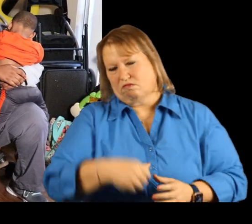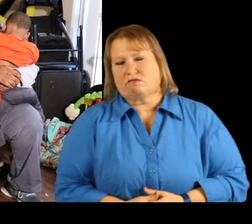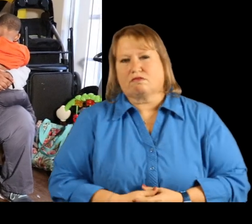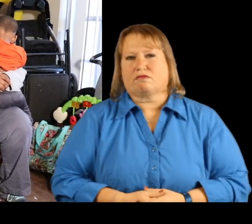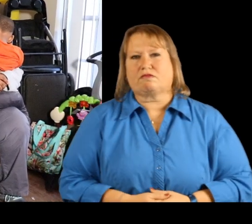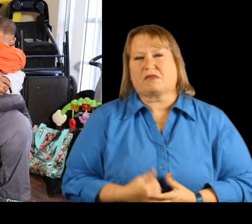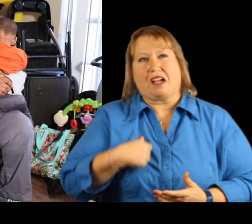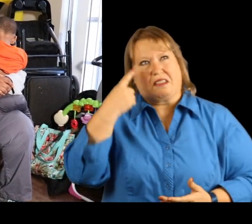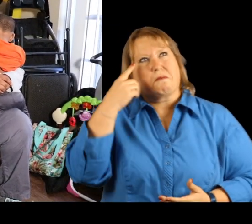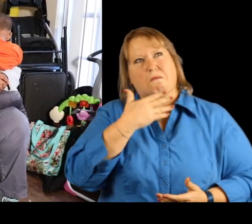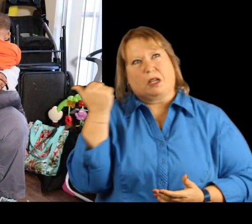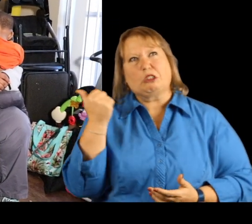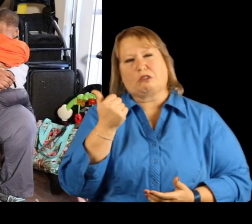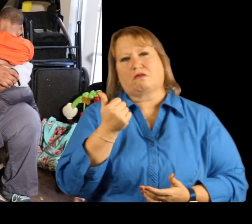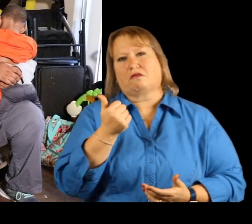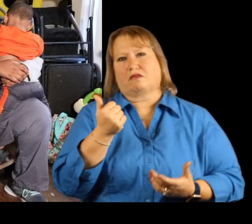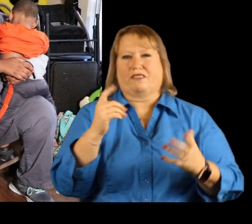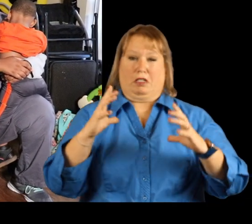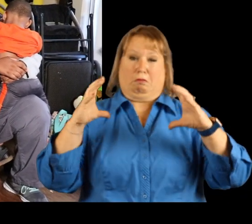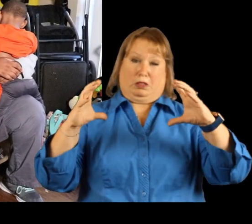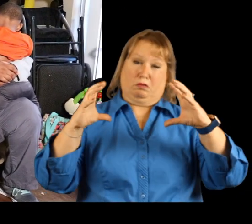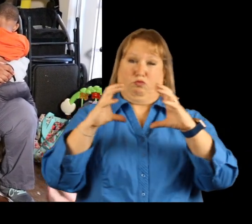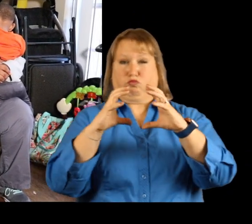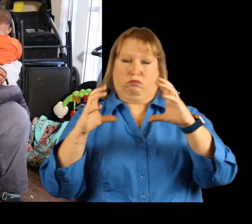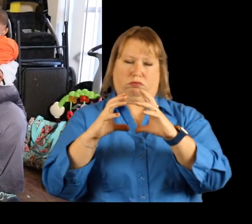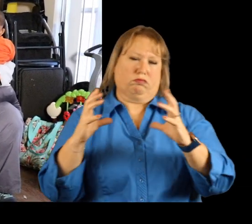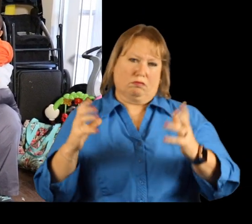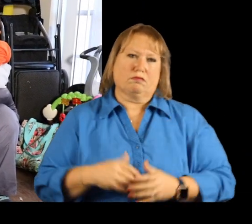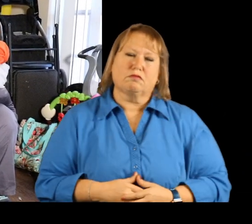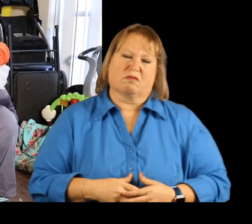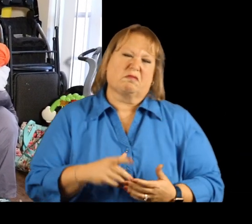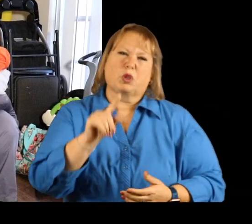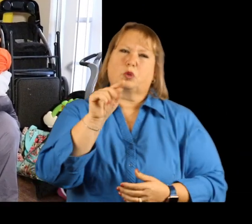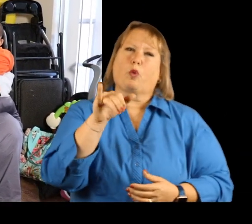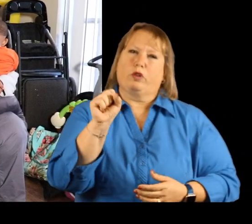Rachel-he likes the bigger ones that are kinda like those tangle toys.